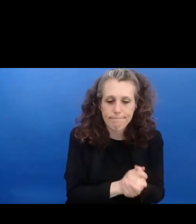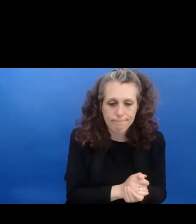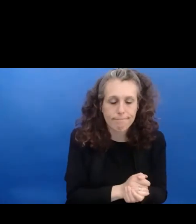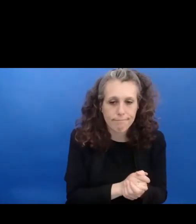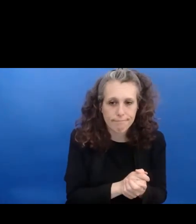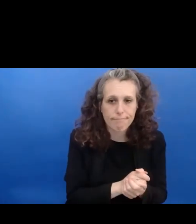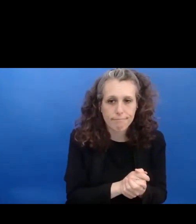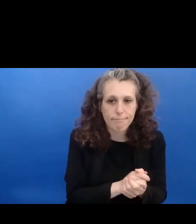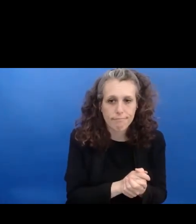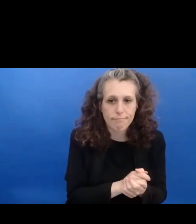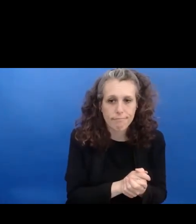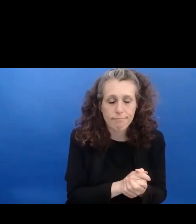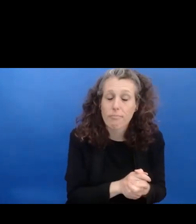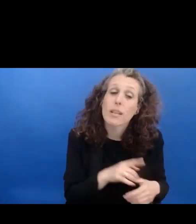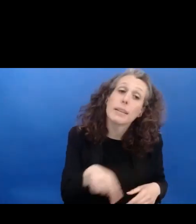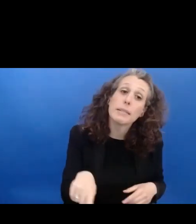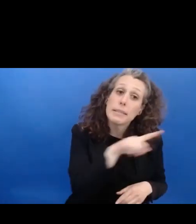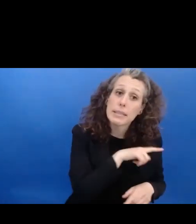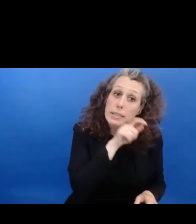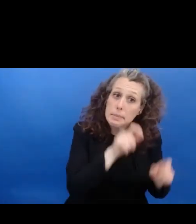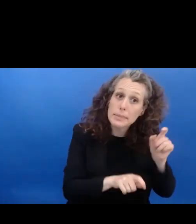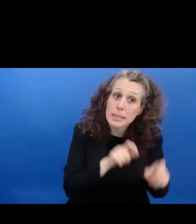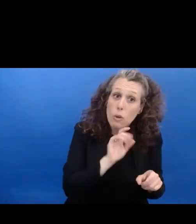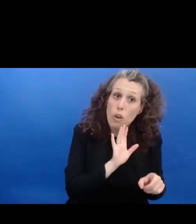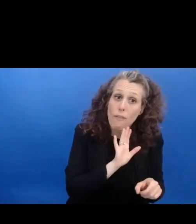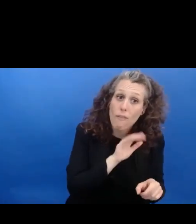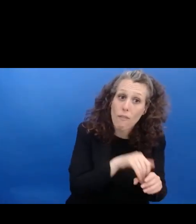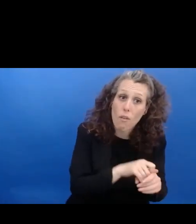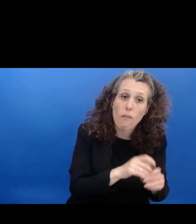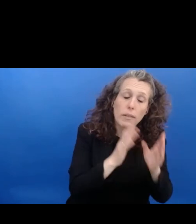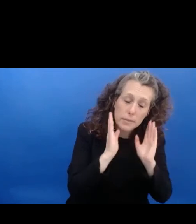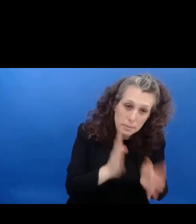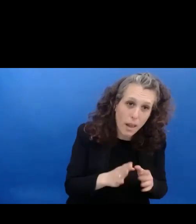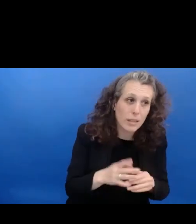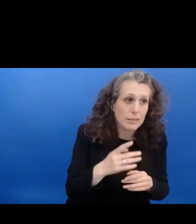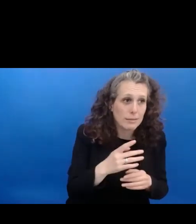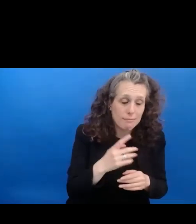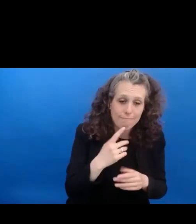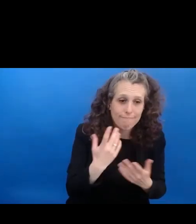who are involved in these to ensure that there is meaningful employment of persons with disabilities